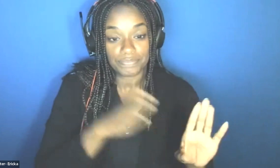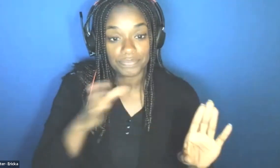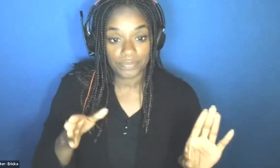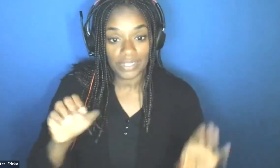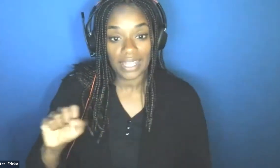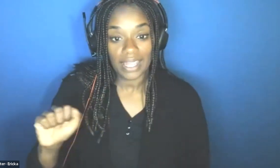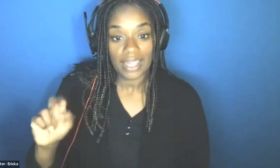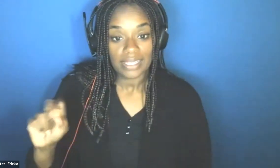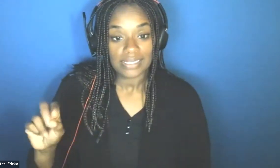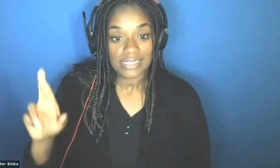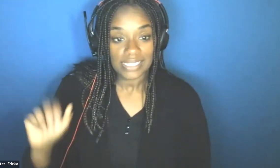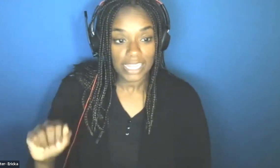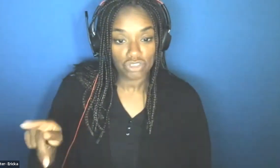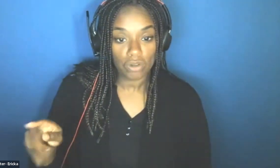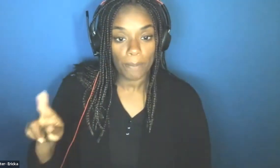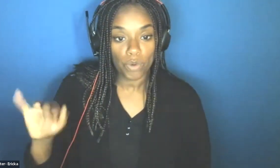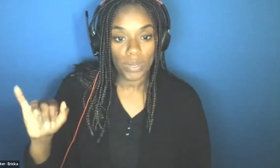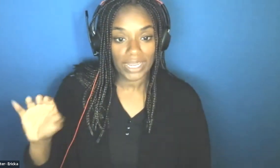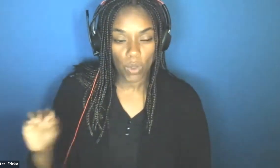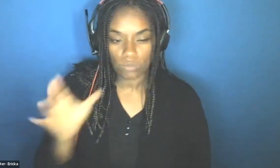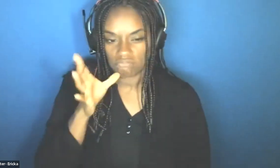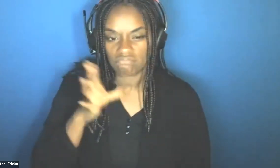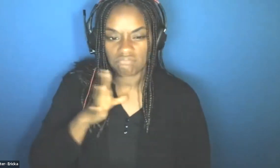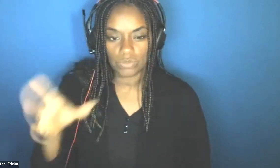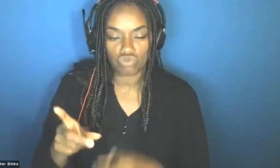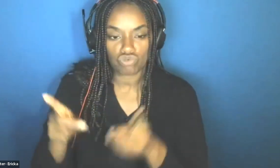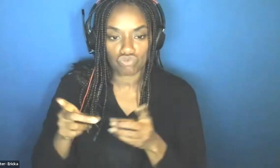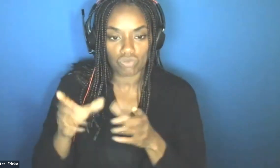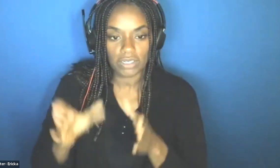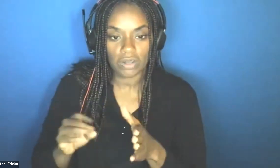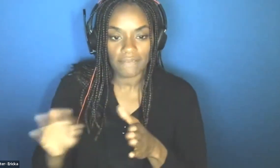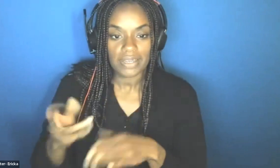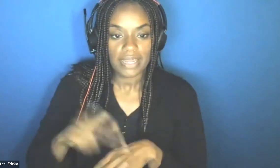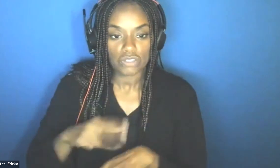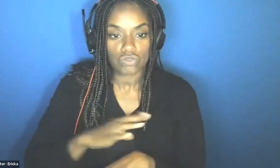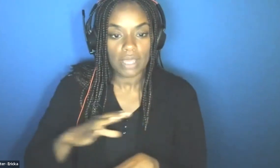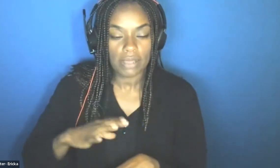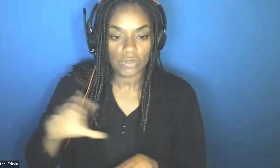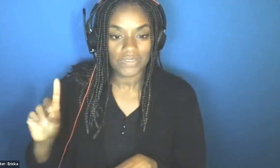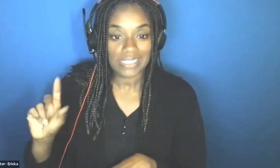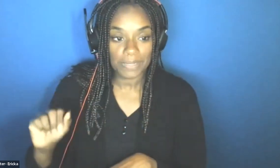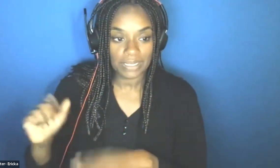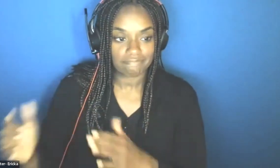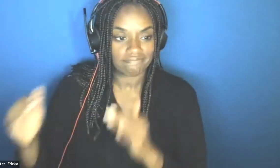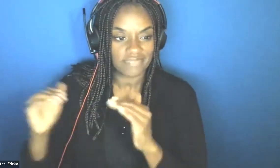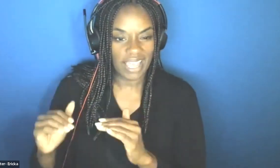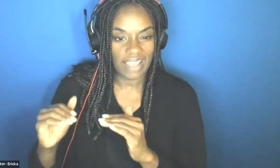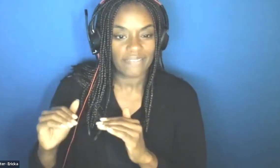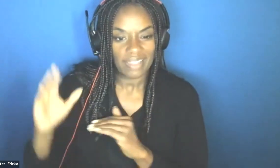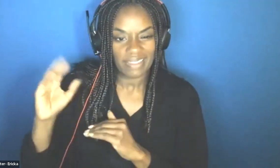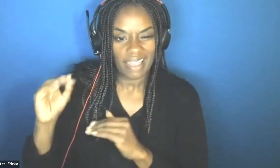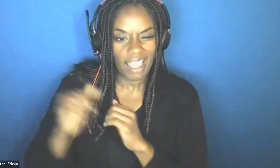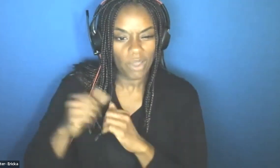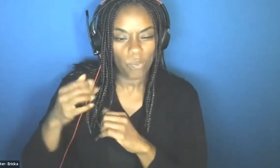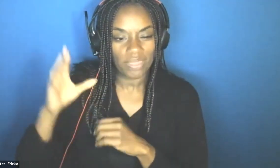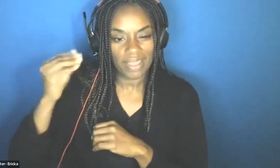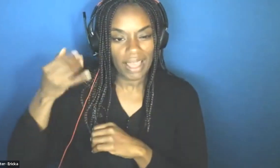Behind him is the reverend Harold Wilkie.